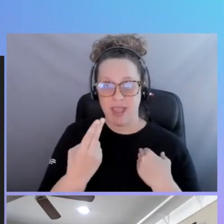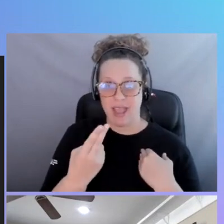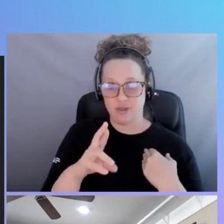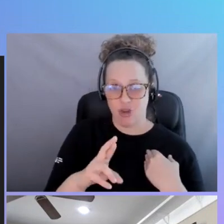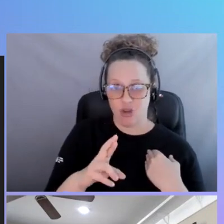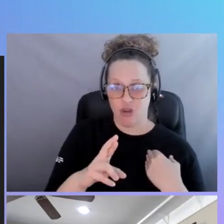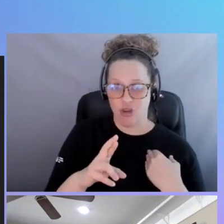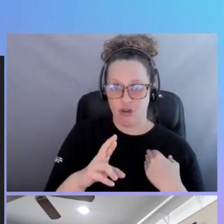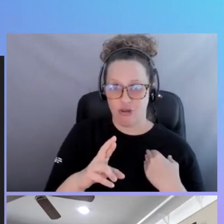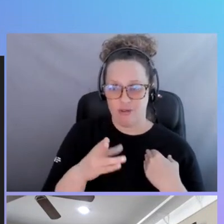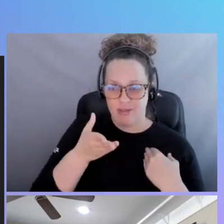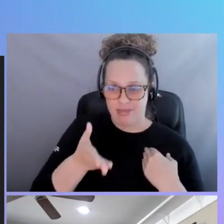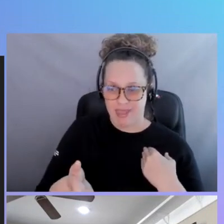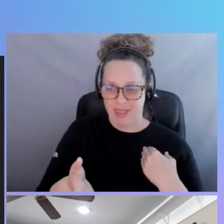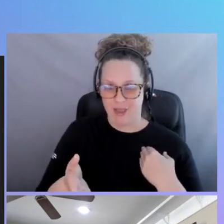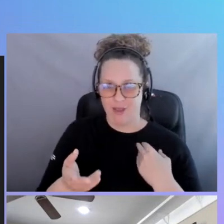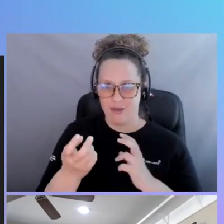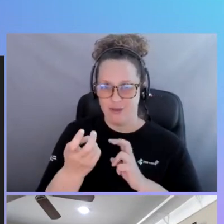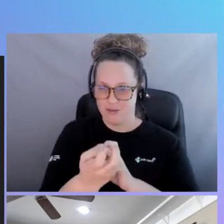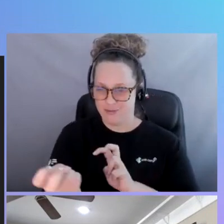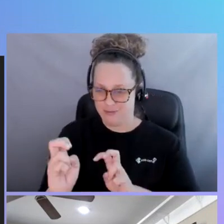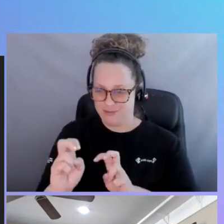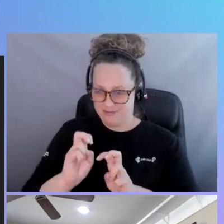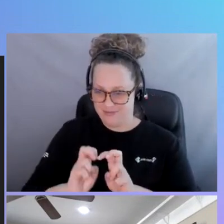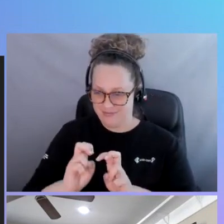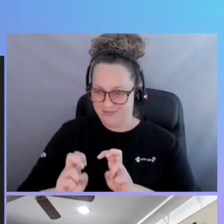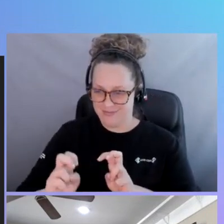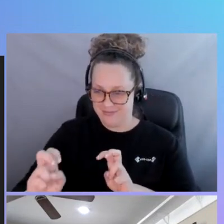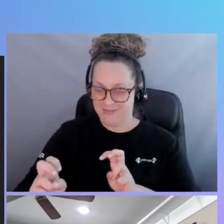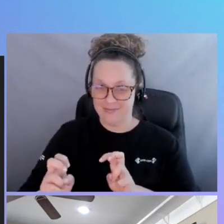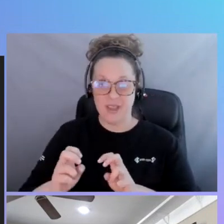. Compliance is a very important part of digital accessibility.